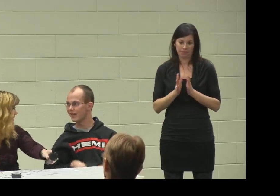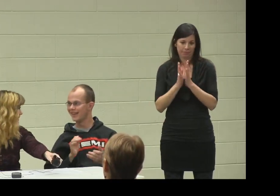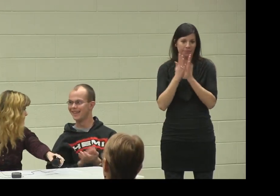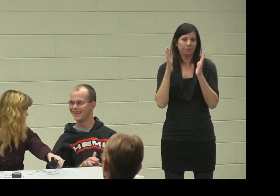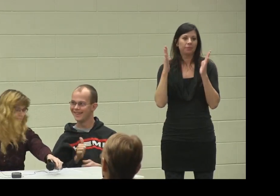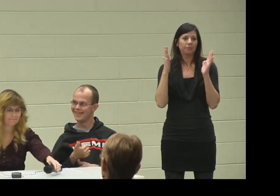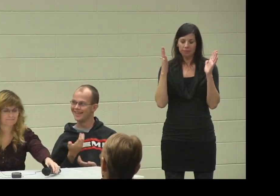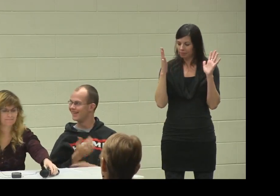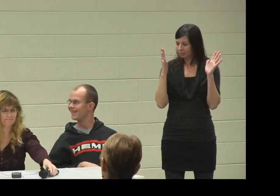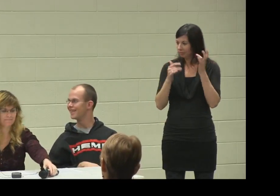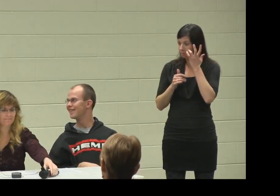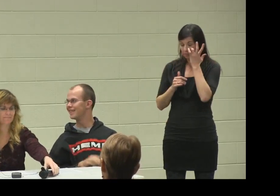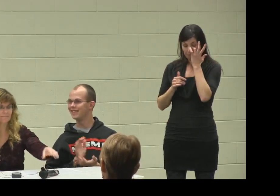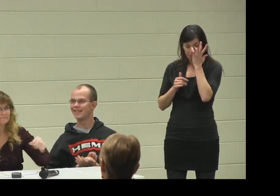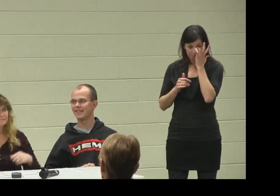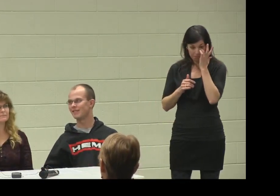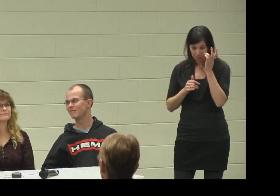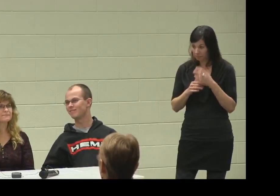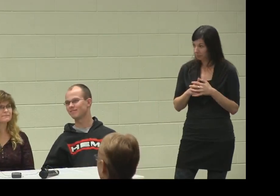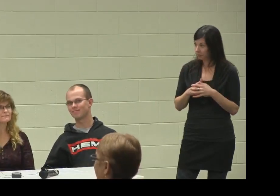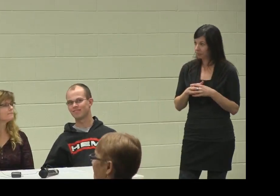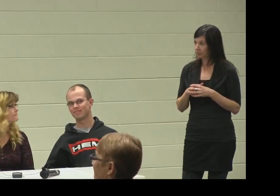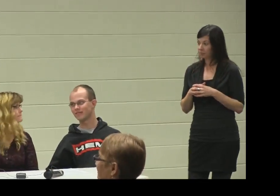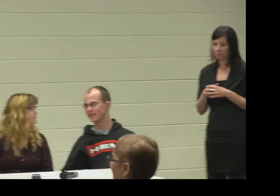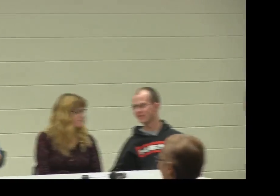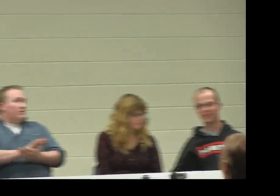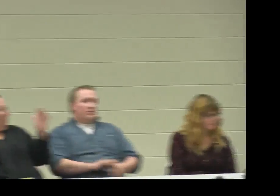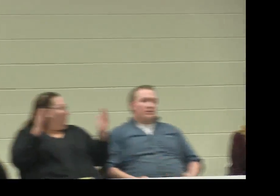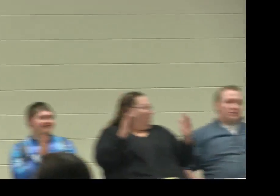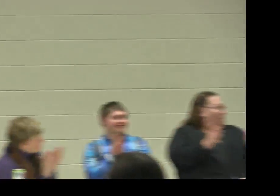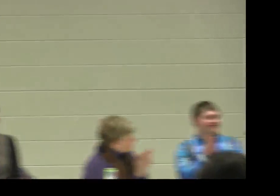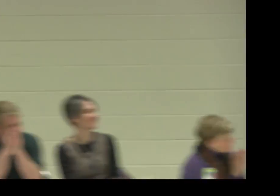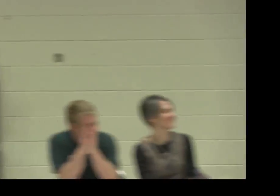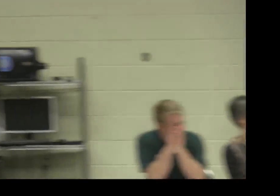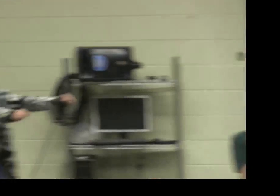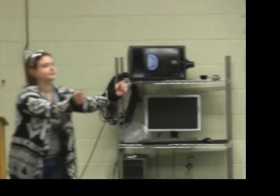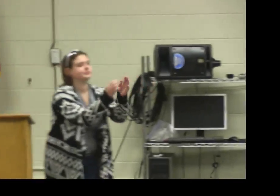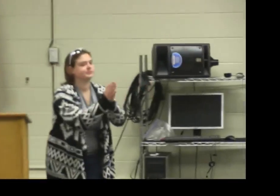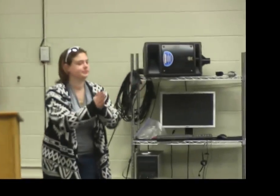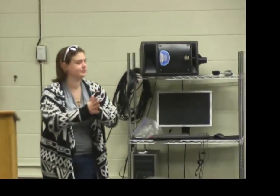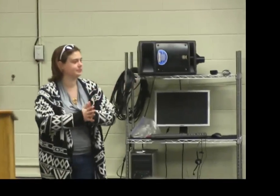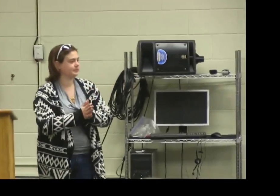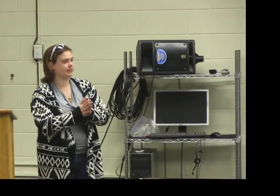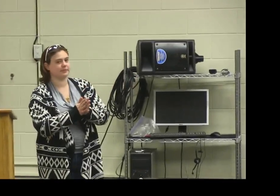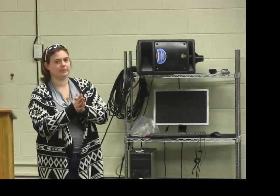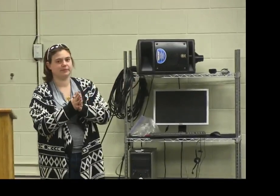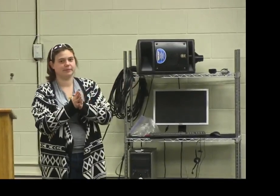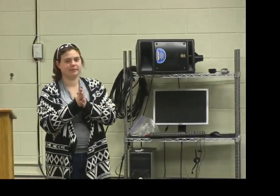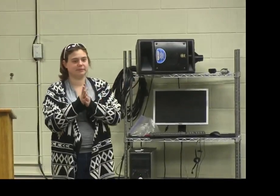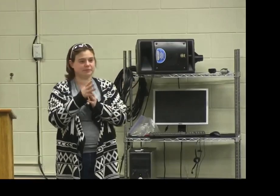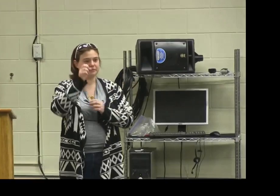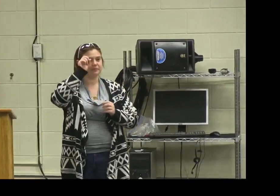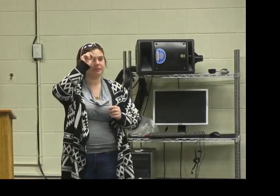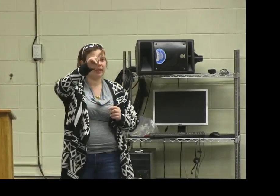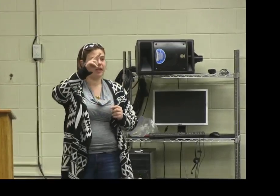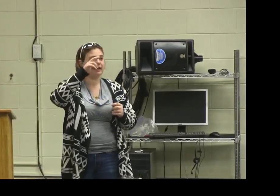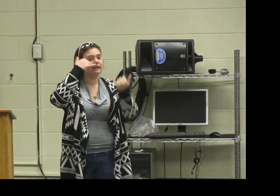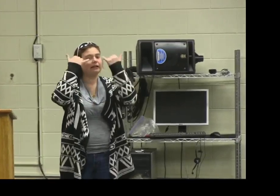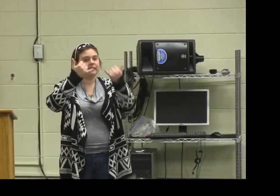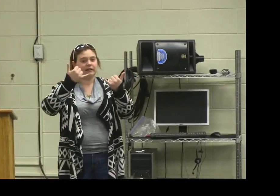[Clapping]